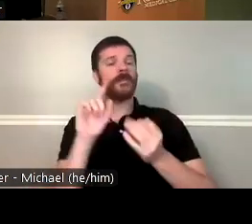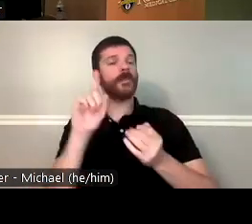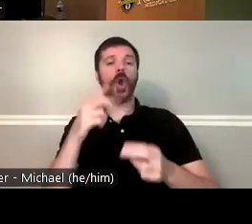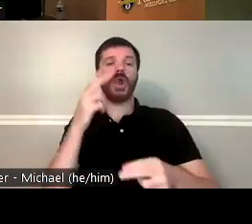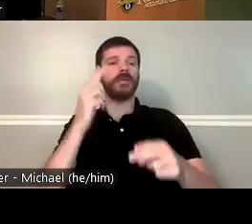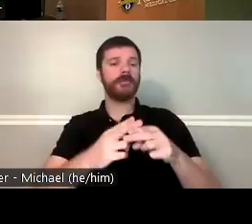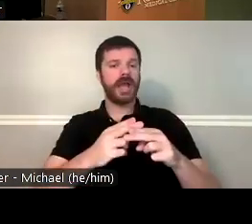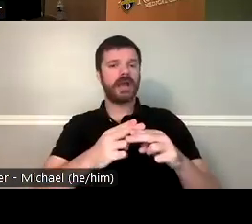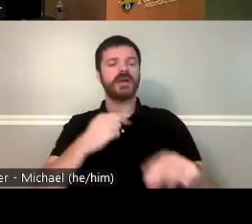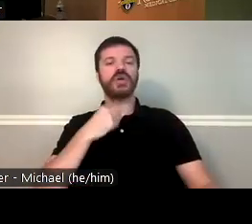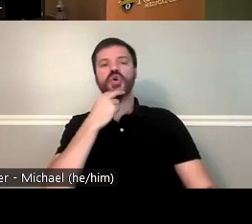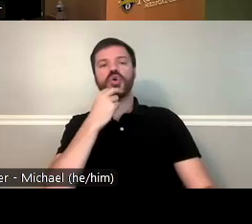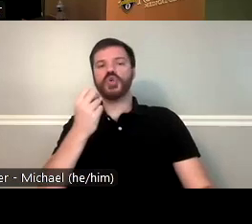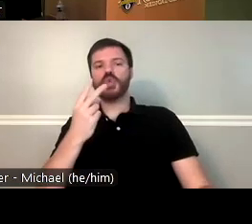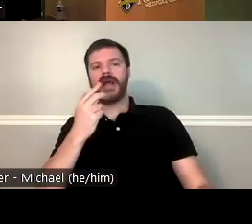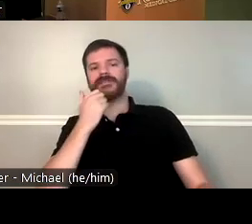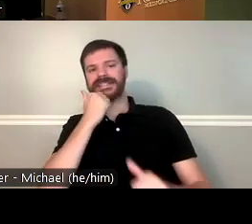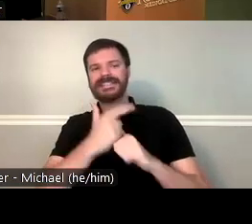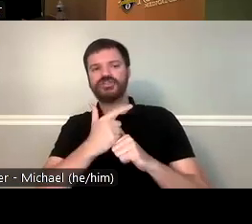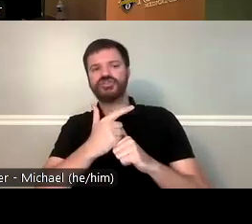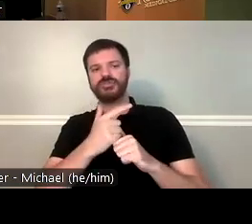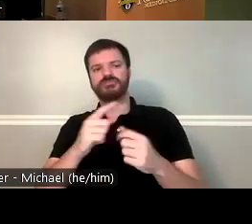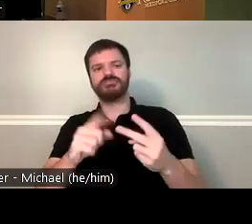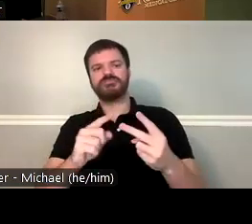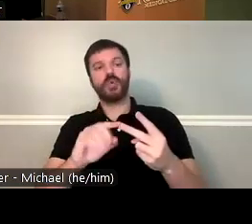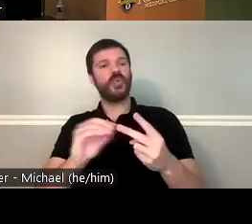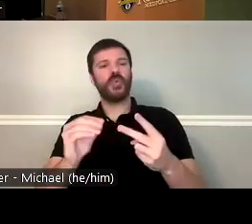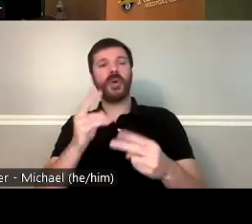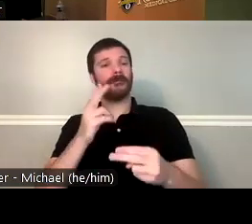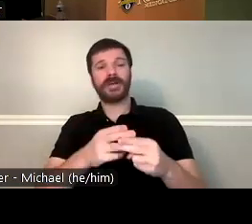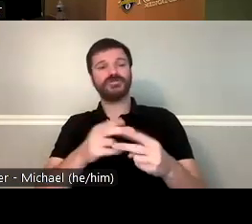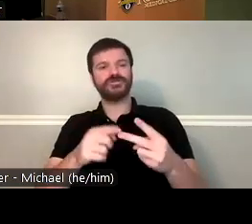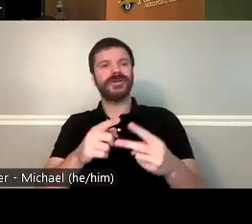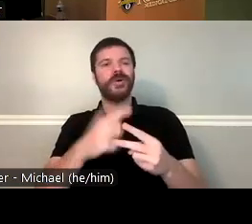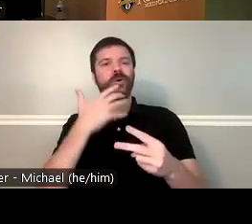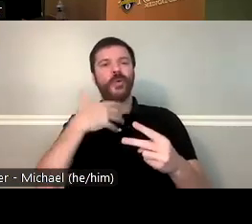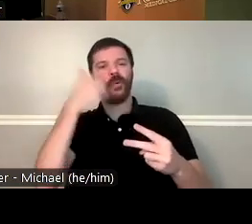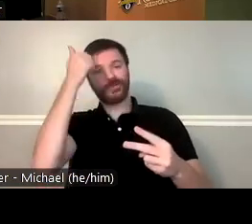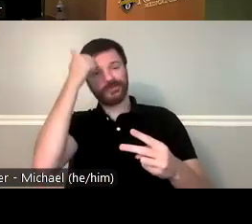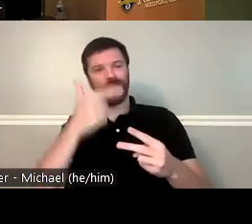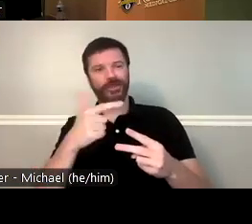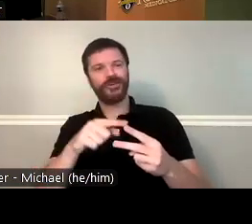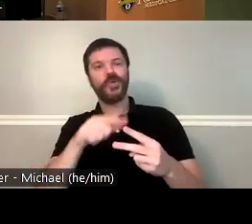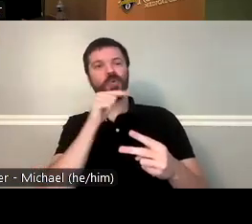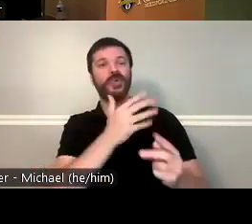12-year-old sister there was no mention made that there had been an older brother uh who died at 14